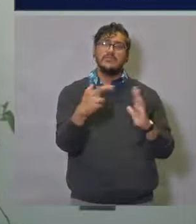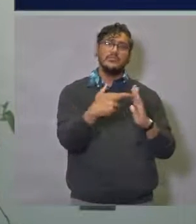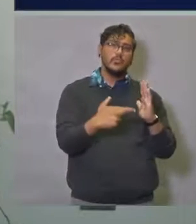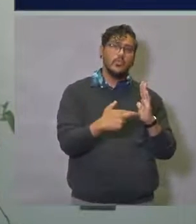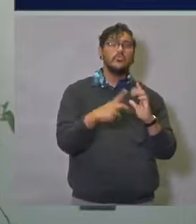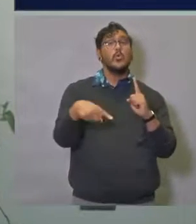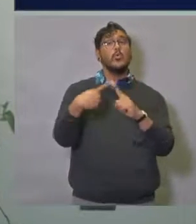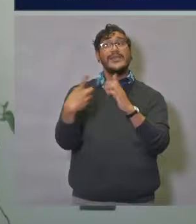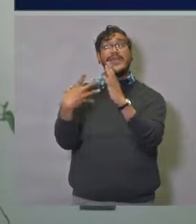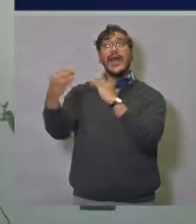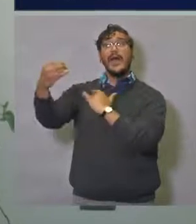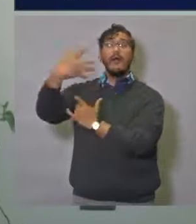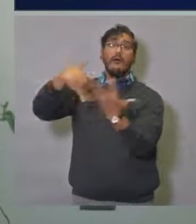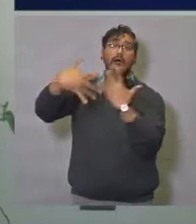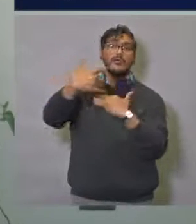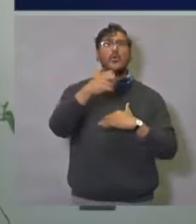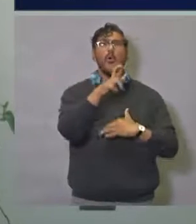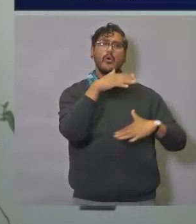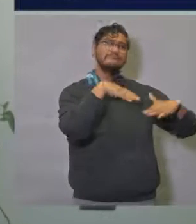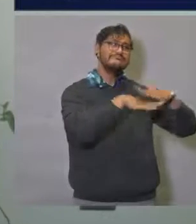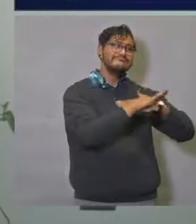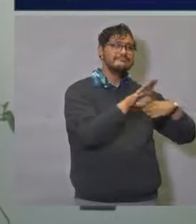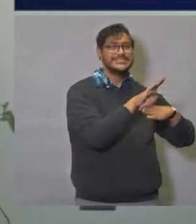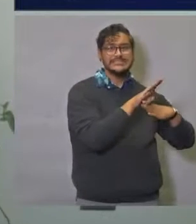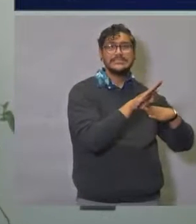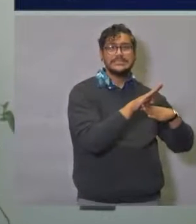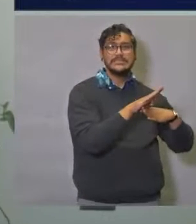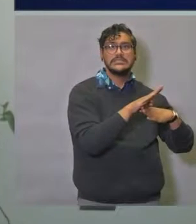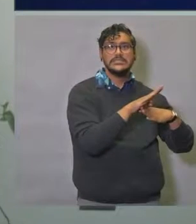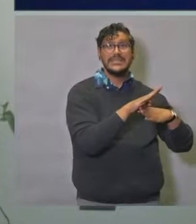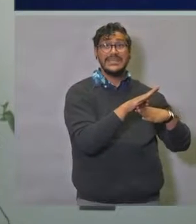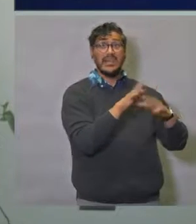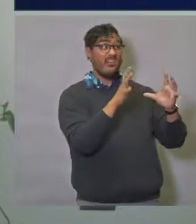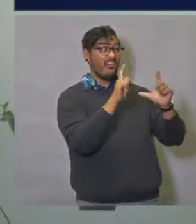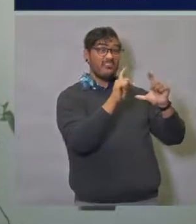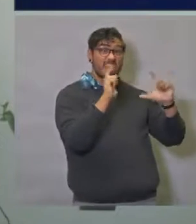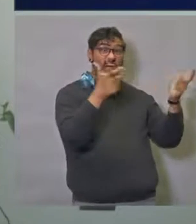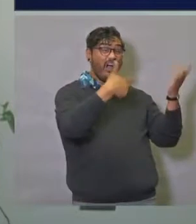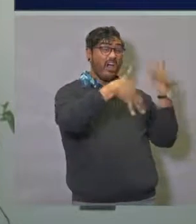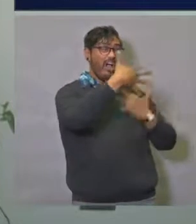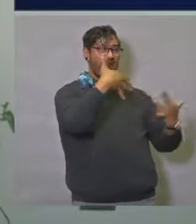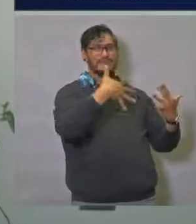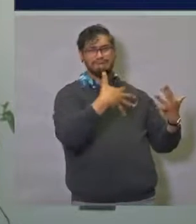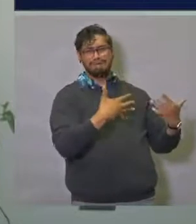MEASURES, WHILE IN PUBLIC OR AT REOPENED BUSINESSES, AS WE